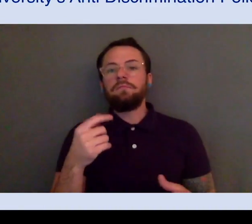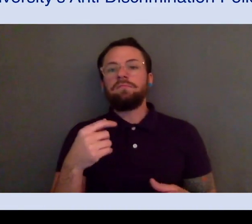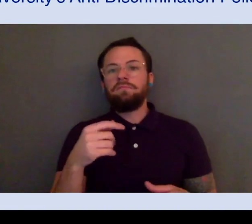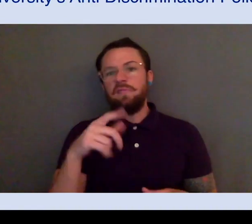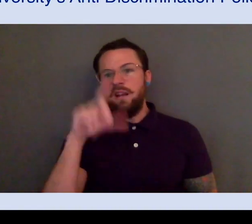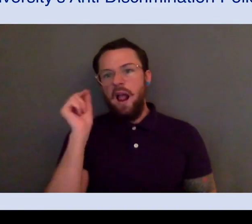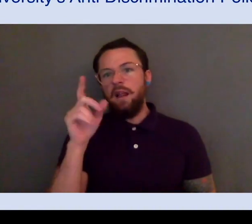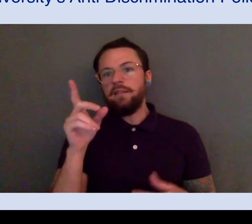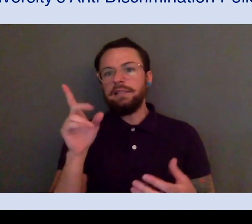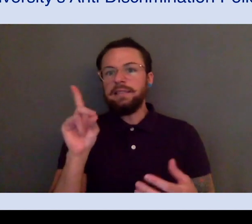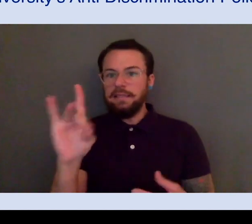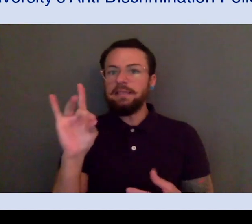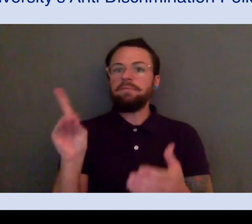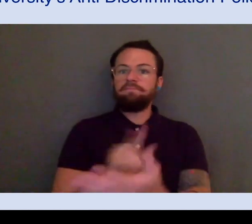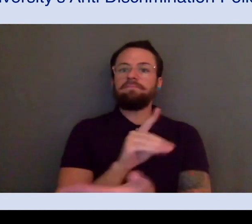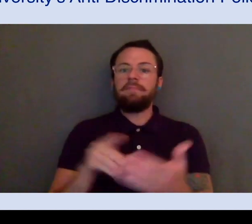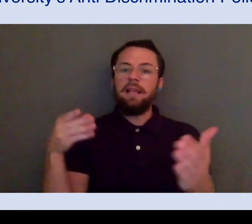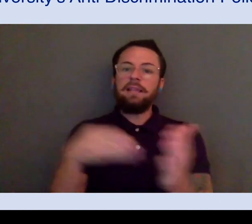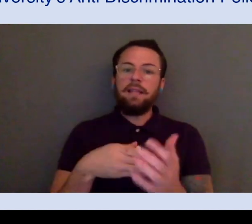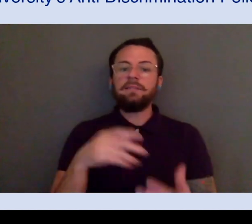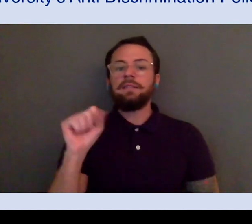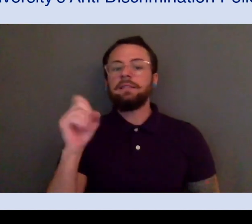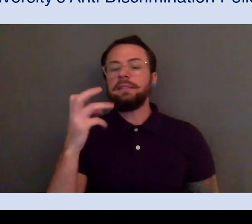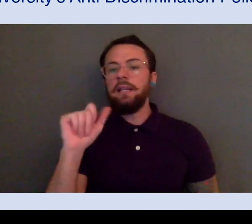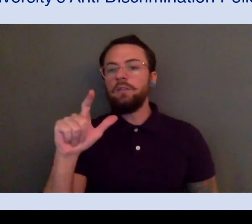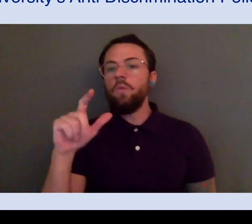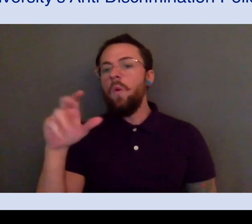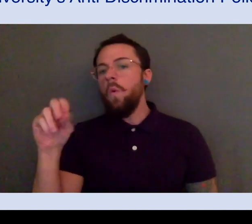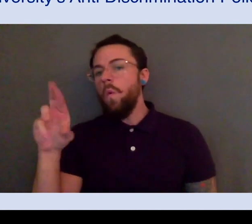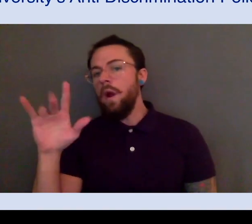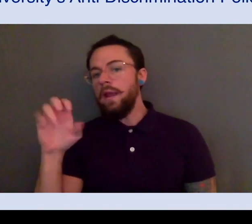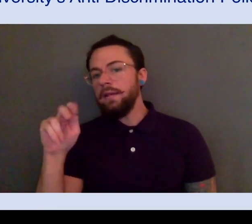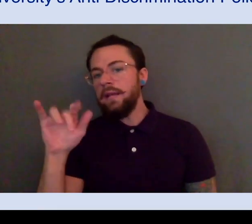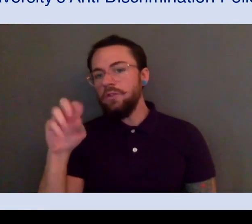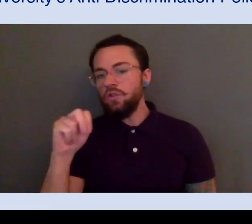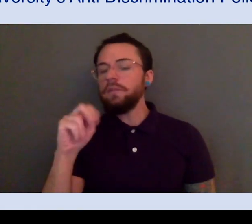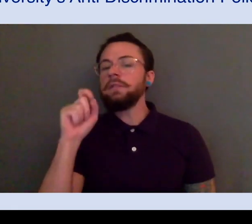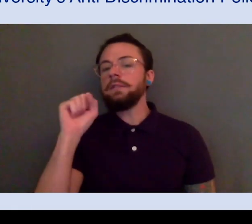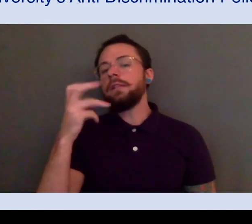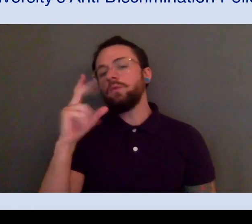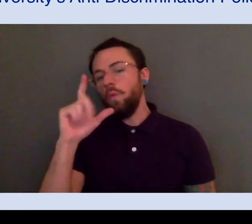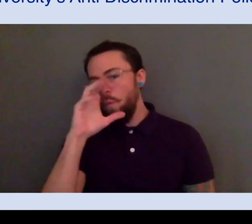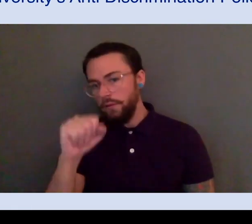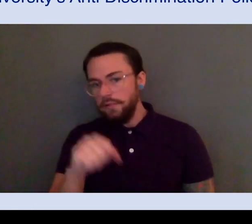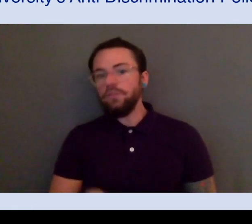But the additional element from 2016 onwards is that Gallaudet recognizes that discrimination